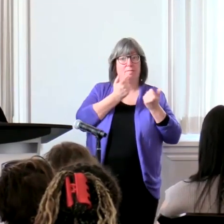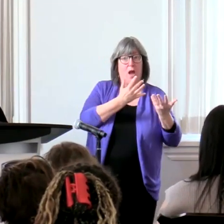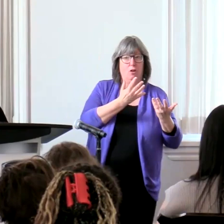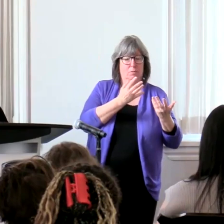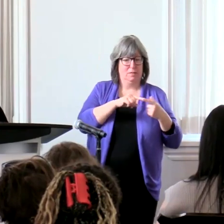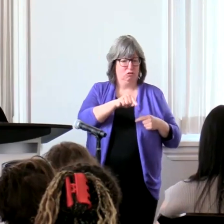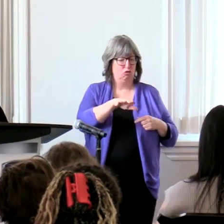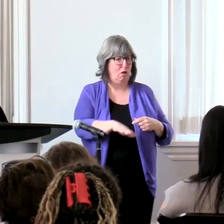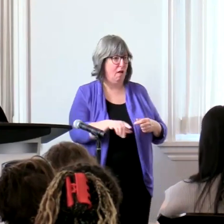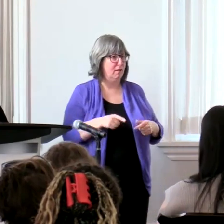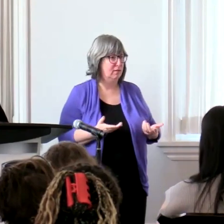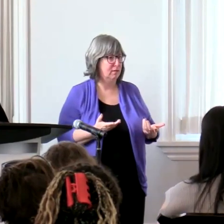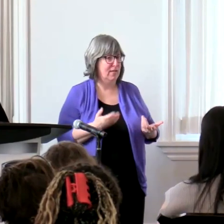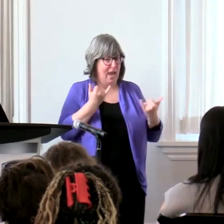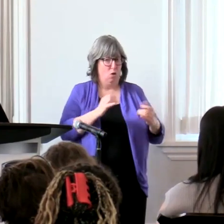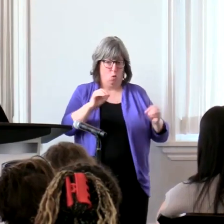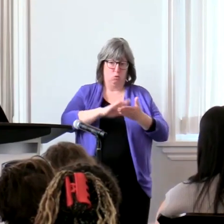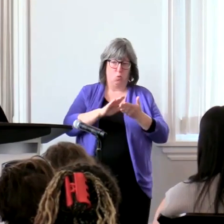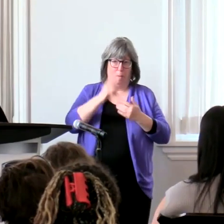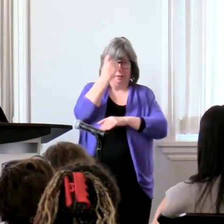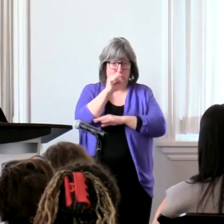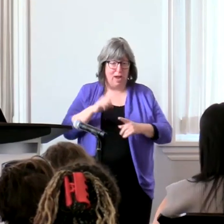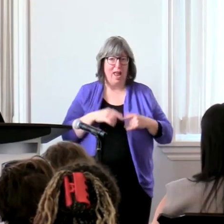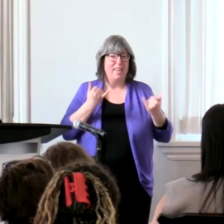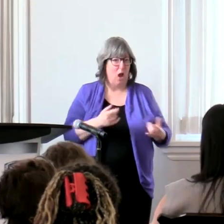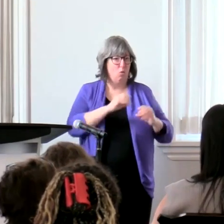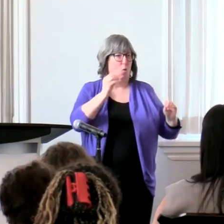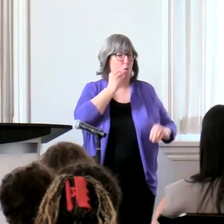and thinking about this ongoing labour dispute. Thank you.